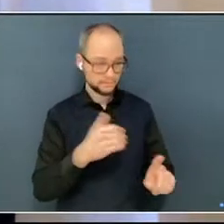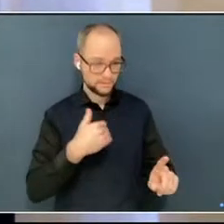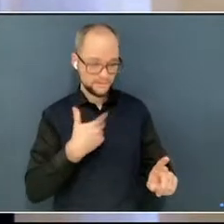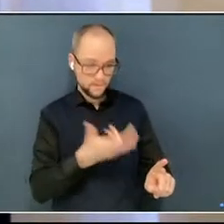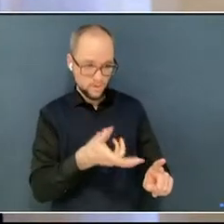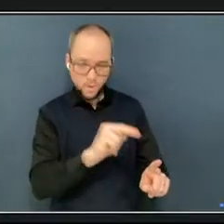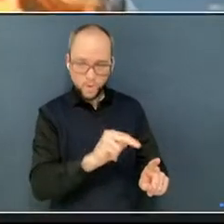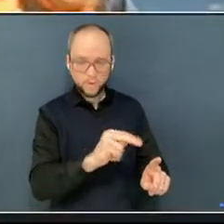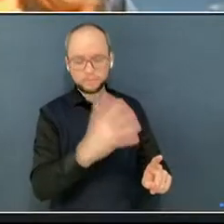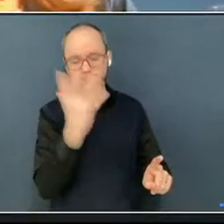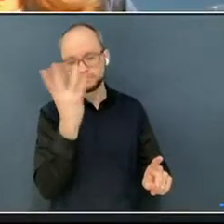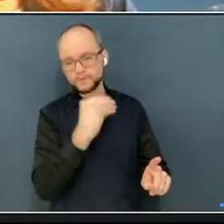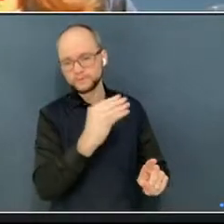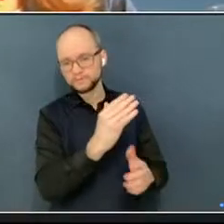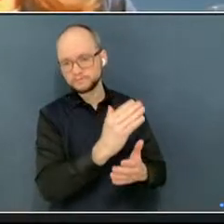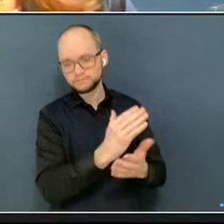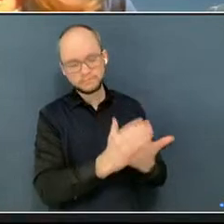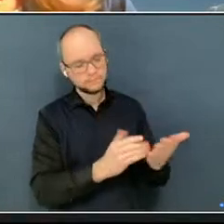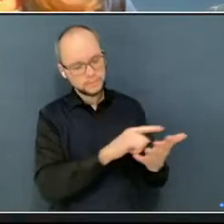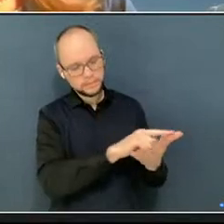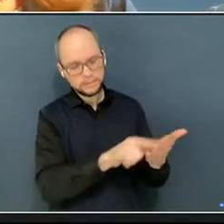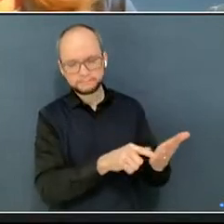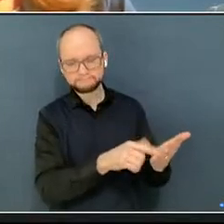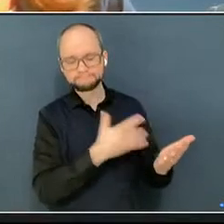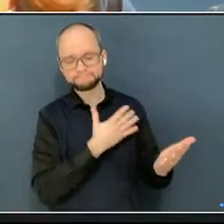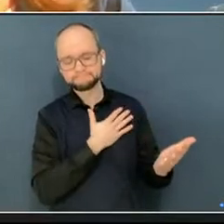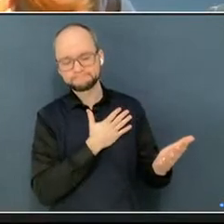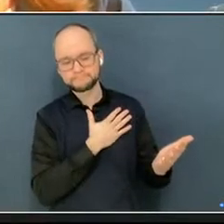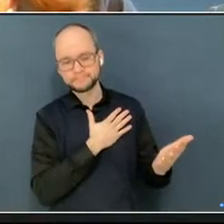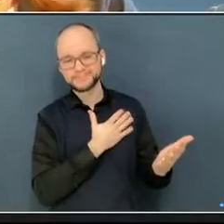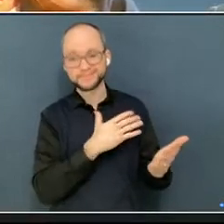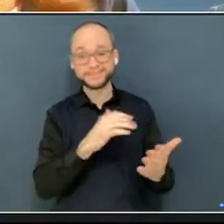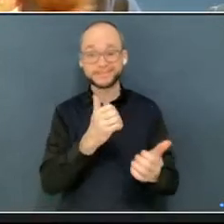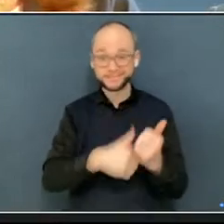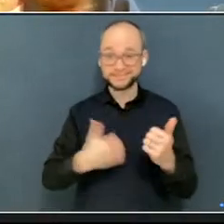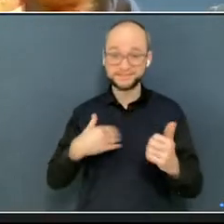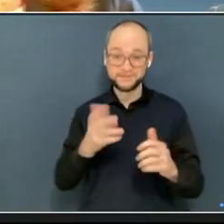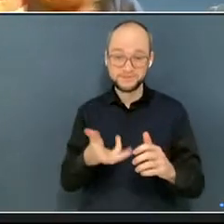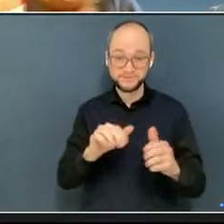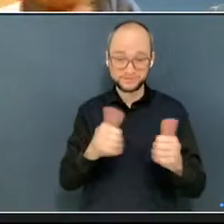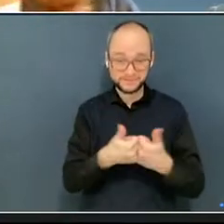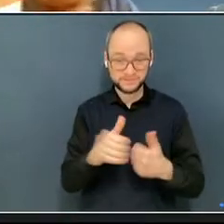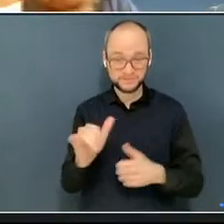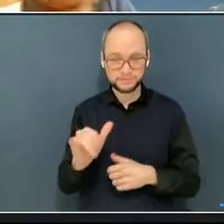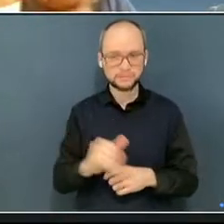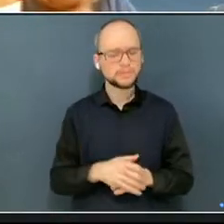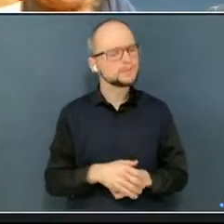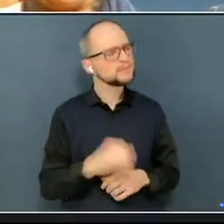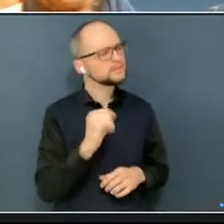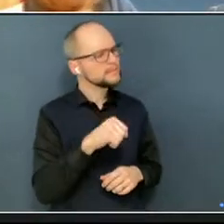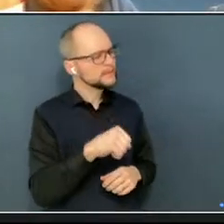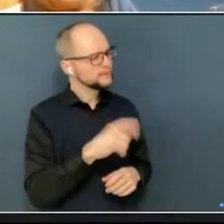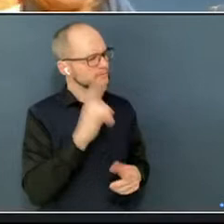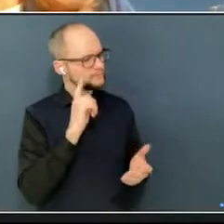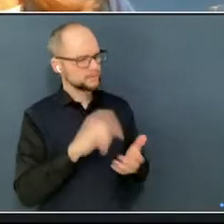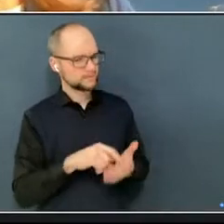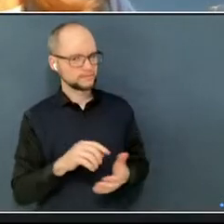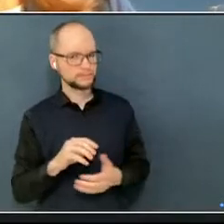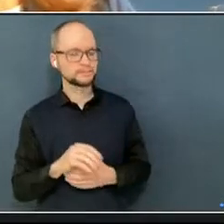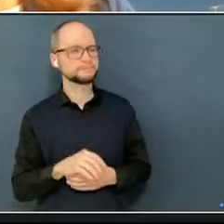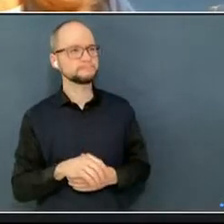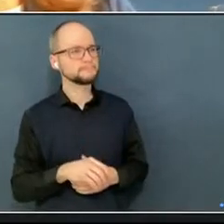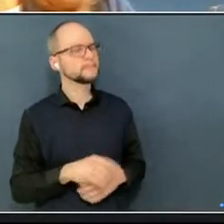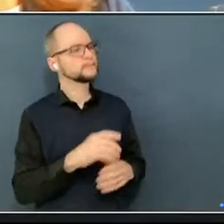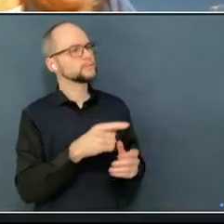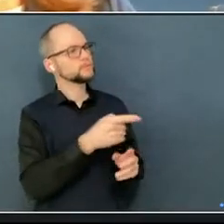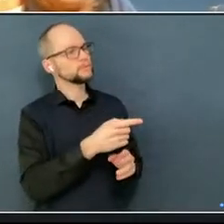Right. I mean it is amazing how you use the land to reflect the space. Because that has to be